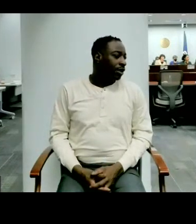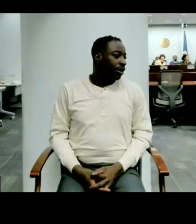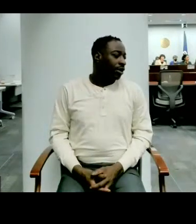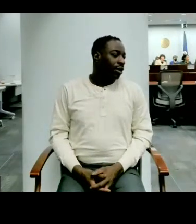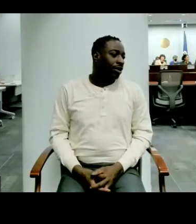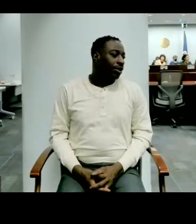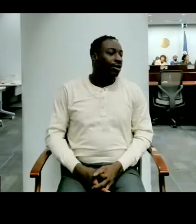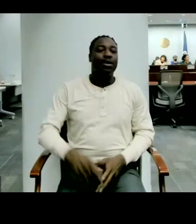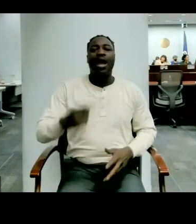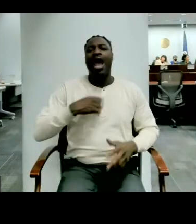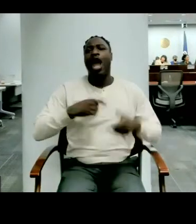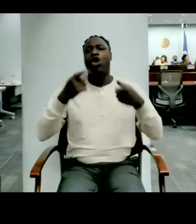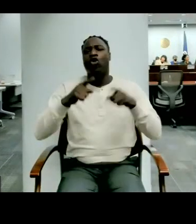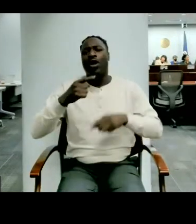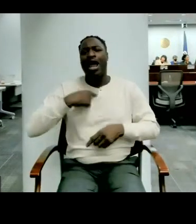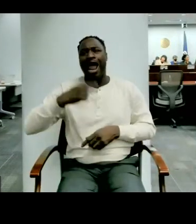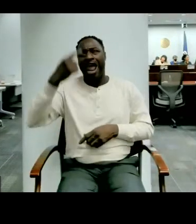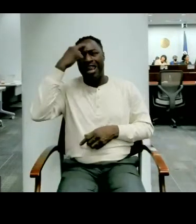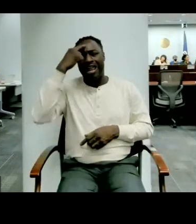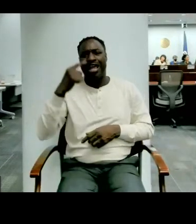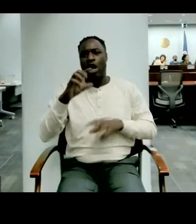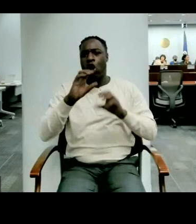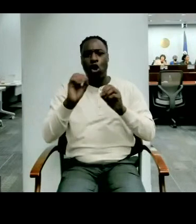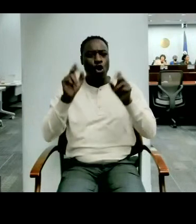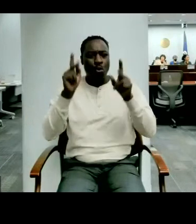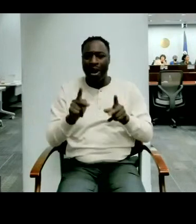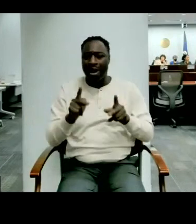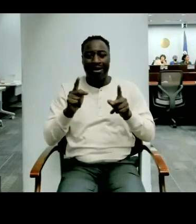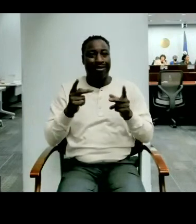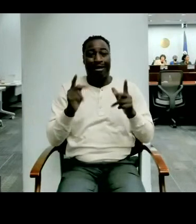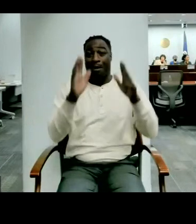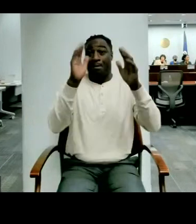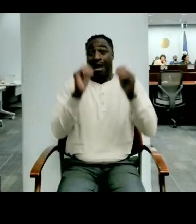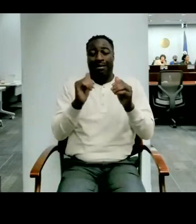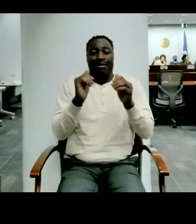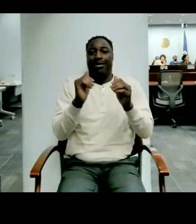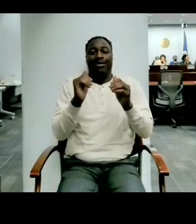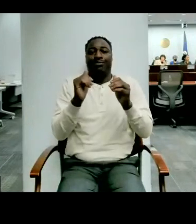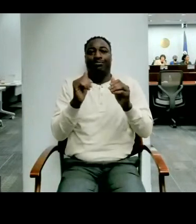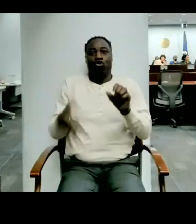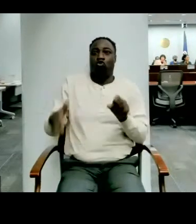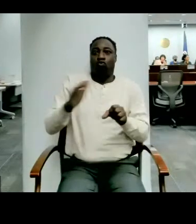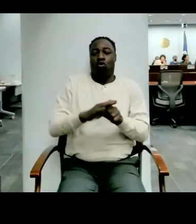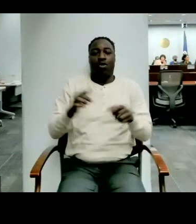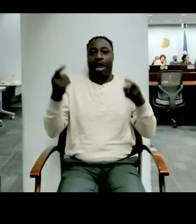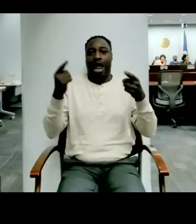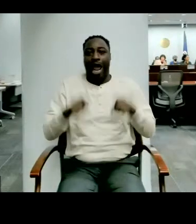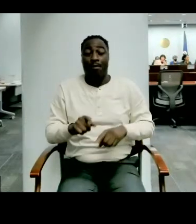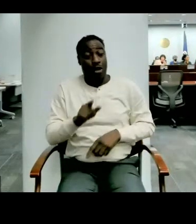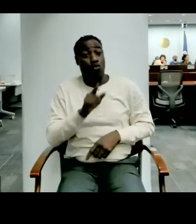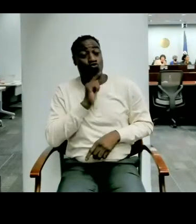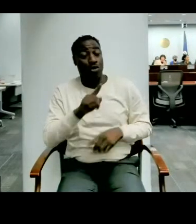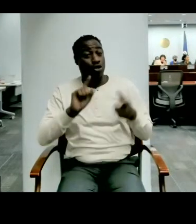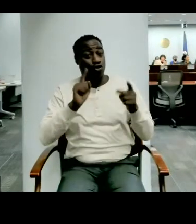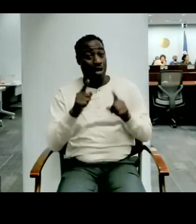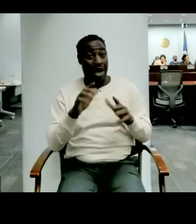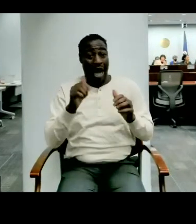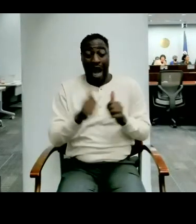I agree, I don't think anybody anticipated the pandemic happening and it has really changed the way we do business, the way we work.